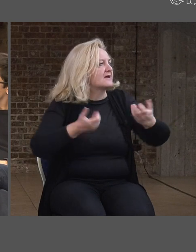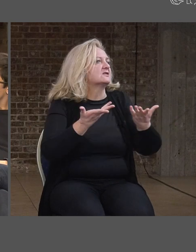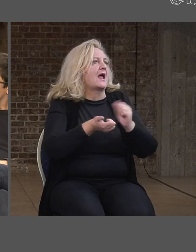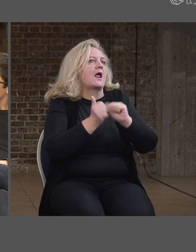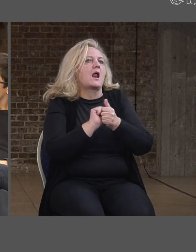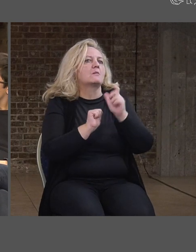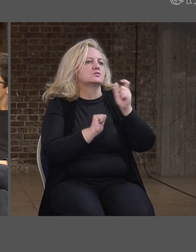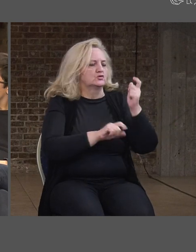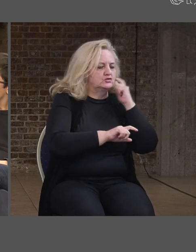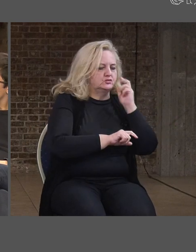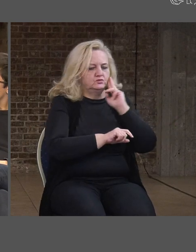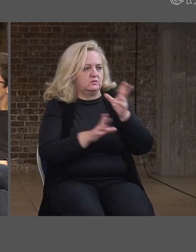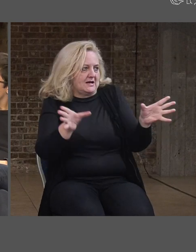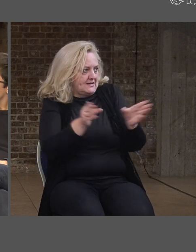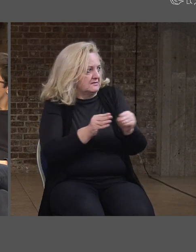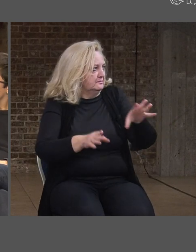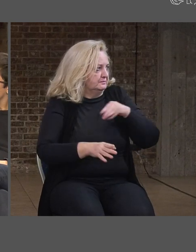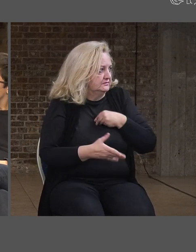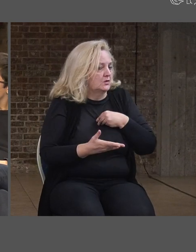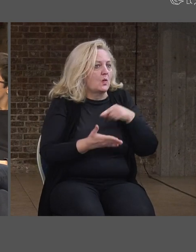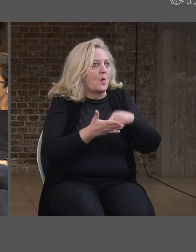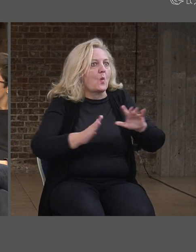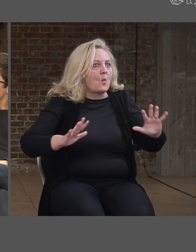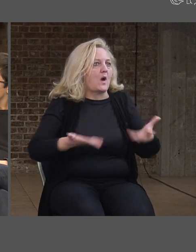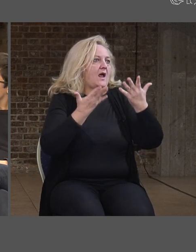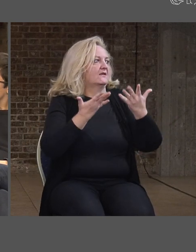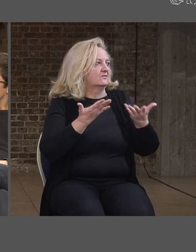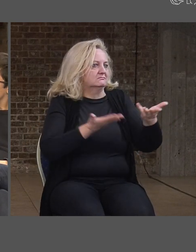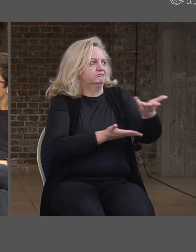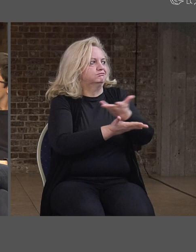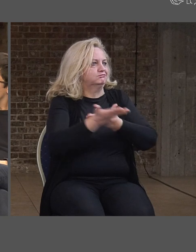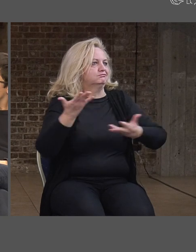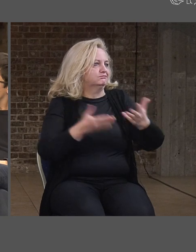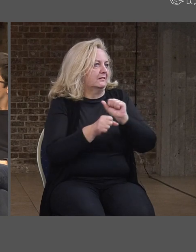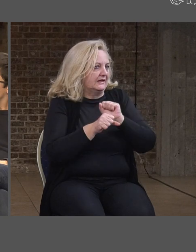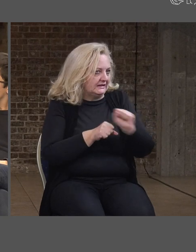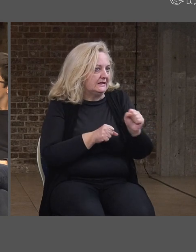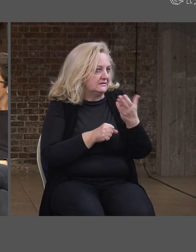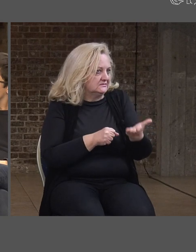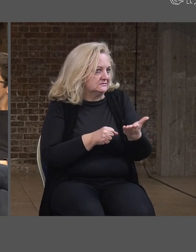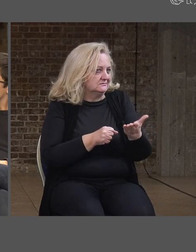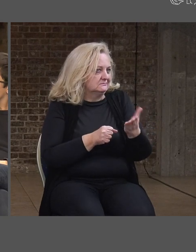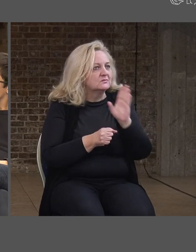and hearing and deaf people, then it would be easier... I think somehow...